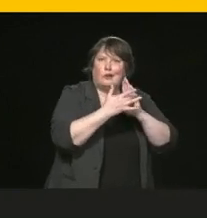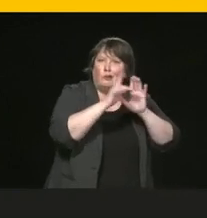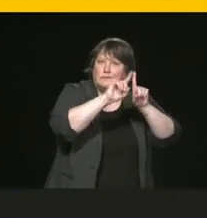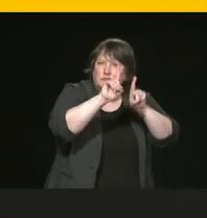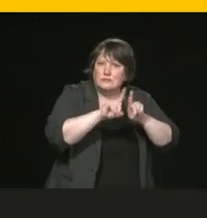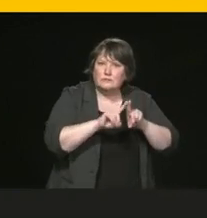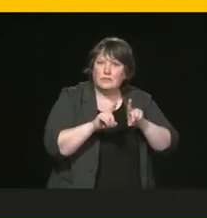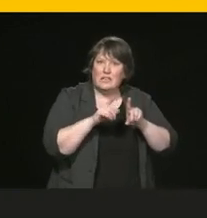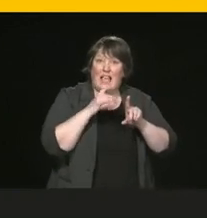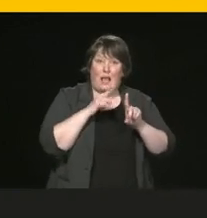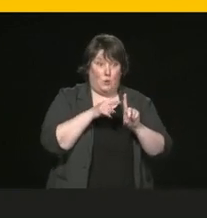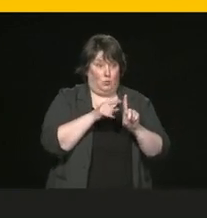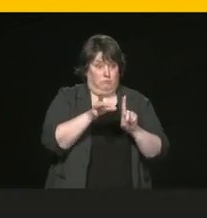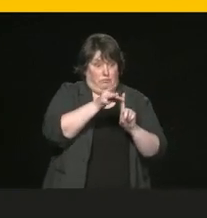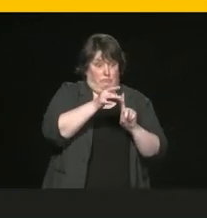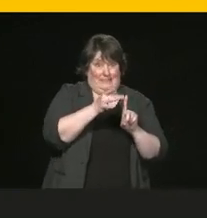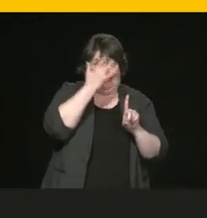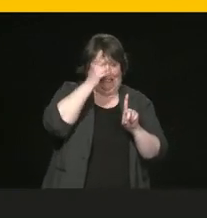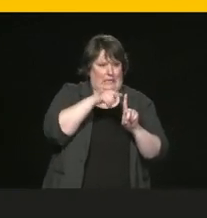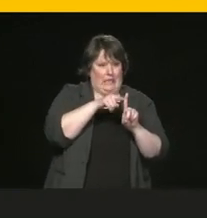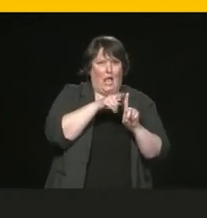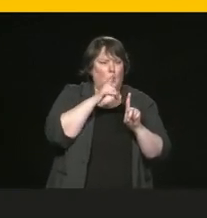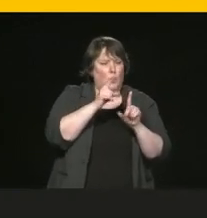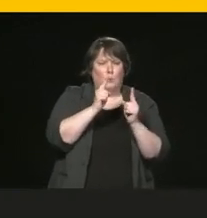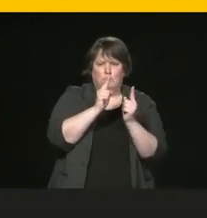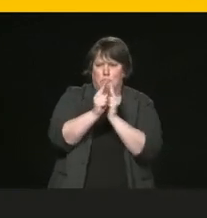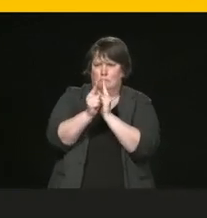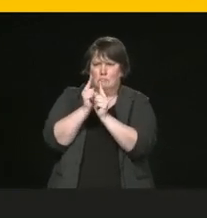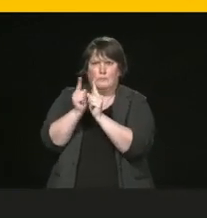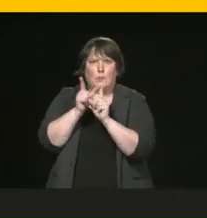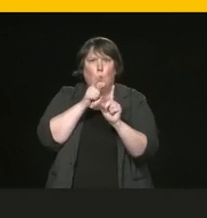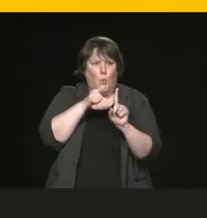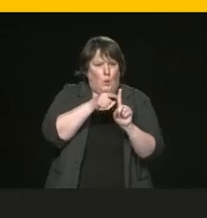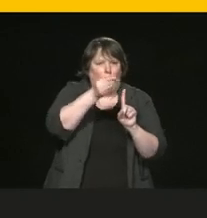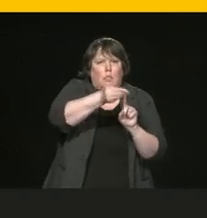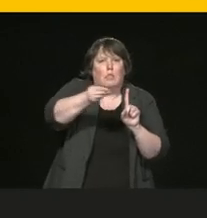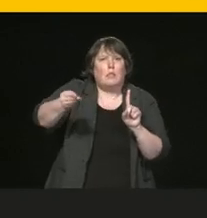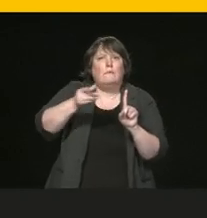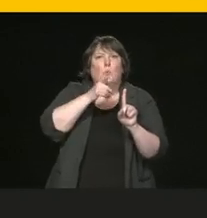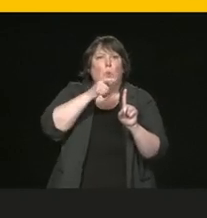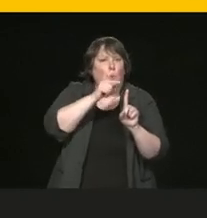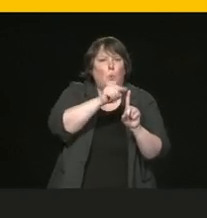OF TESTING AND THE ABILITY TO